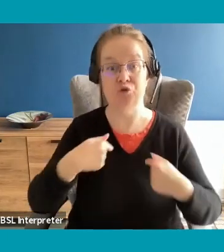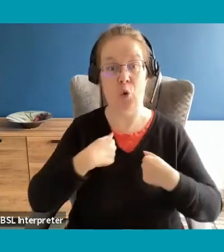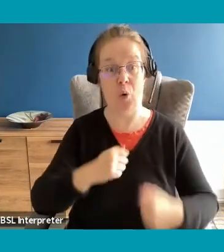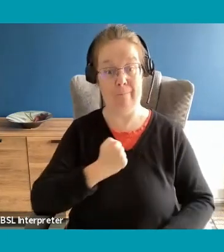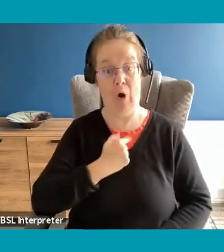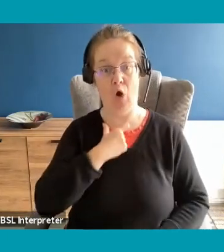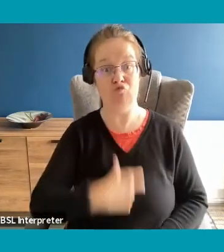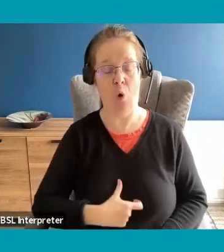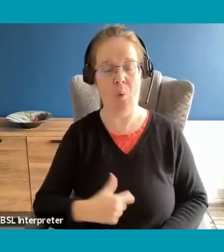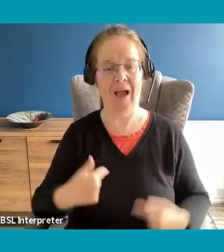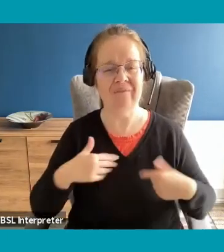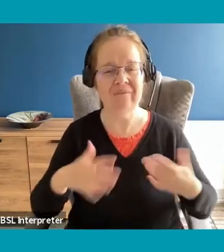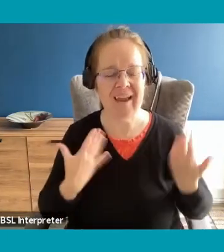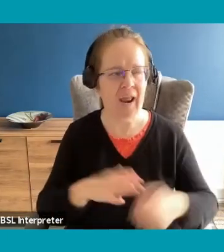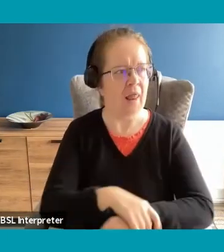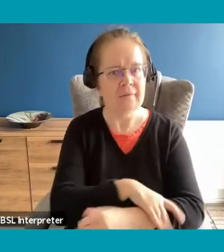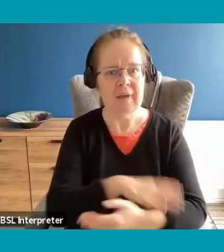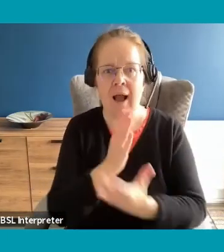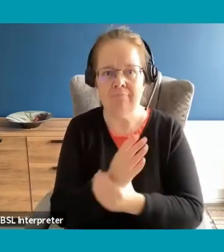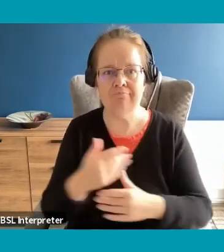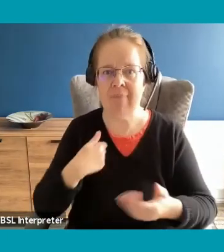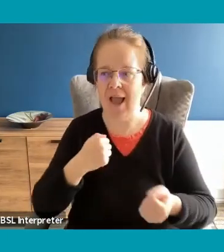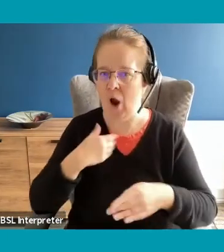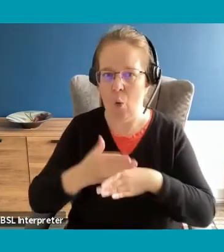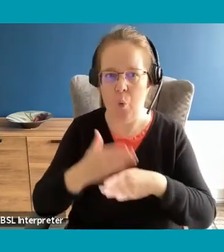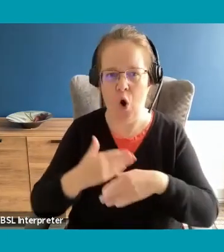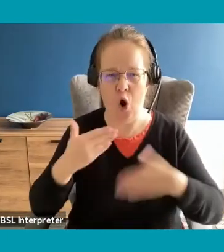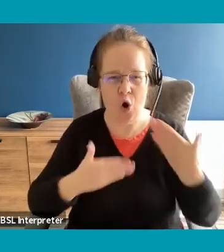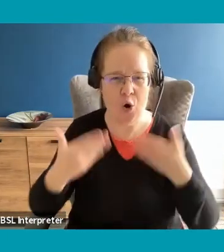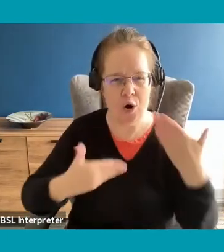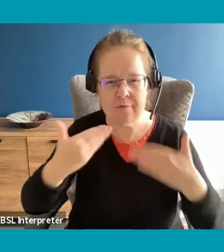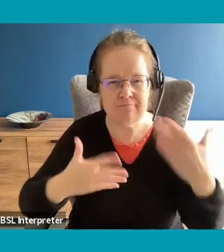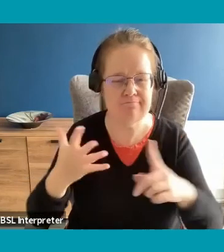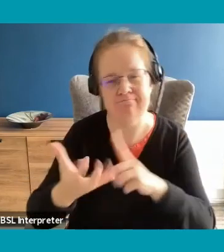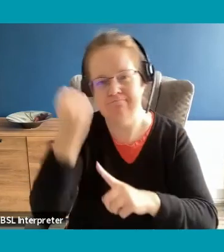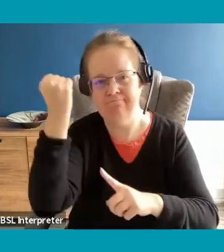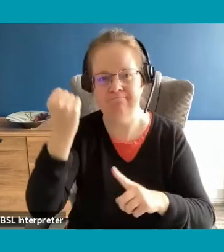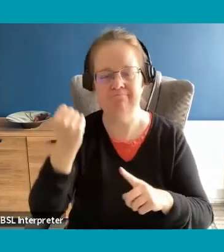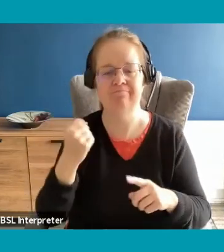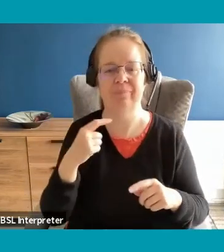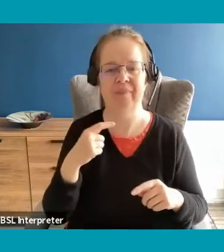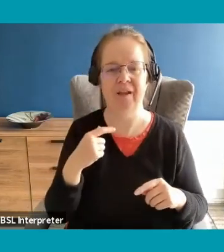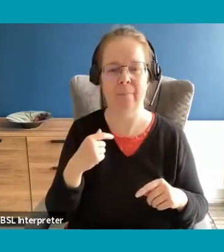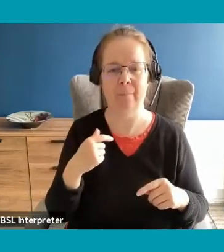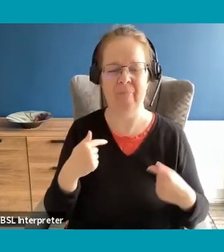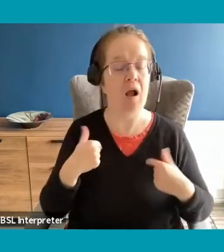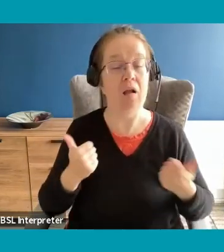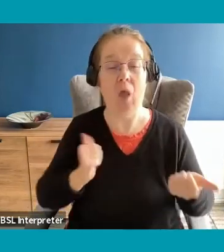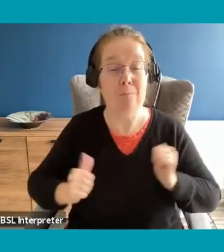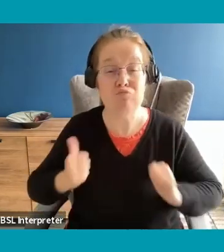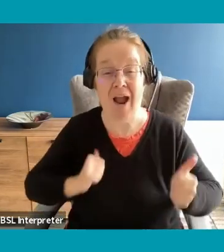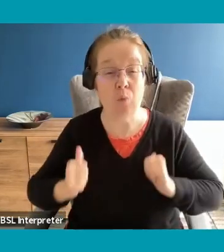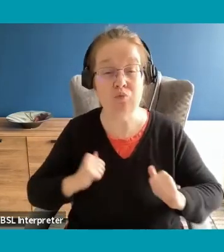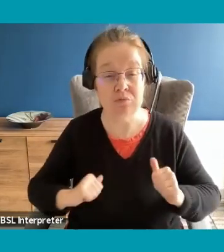that we can do that and we're working towards doing that. And it's it's such a I'm so proud to be part of it and it is a really